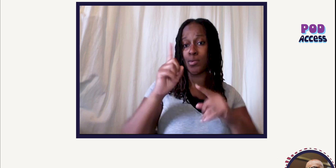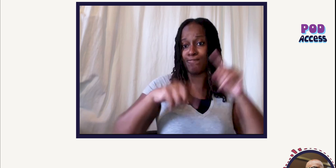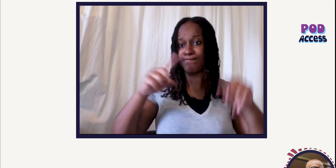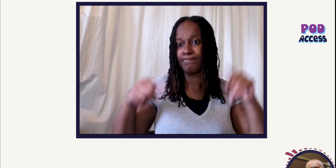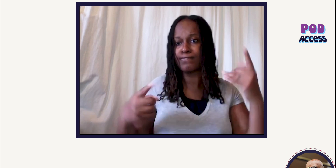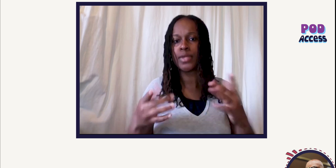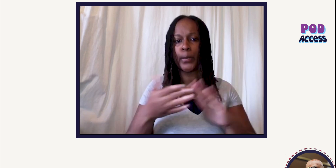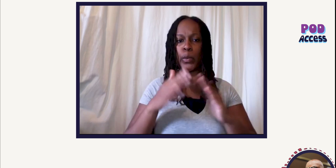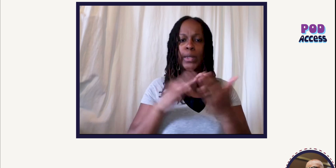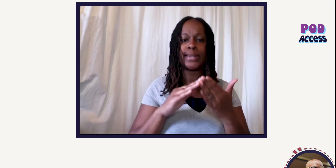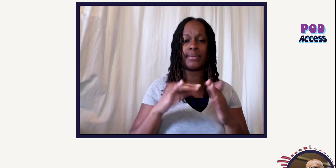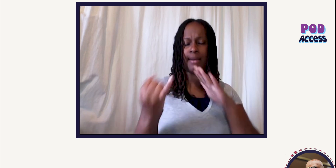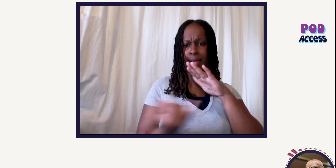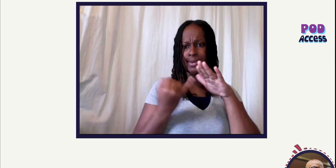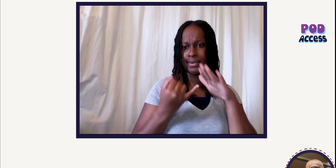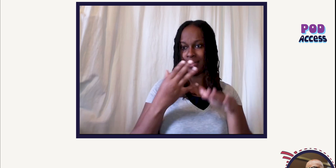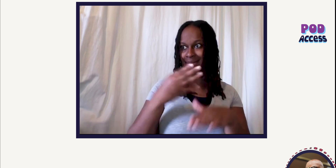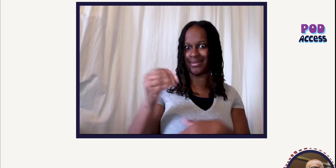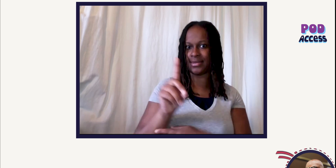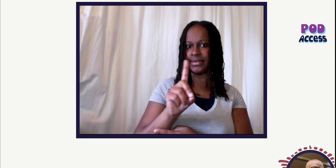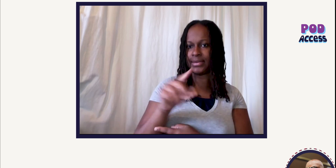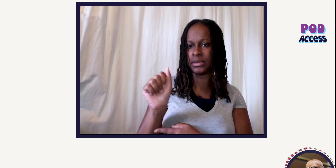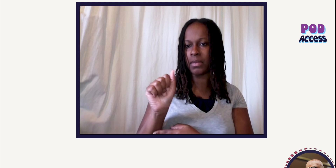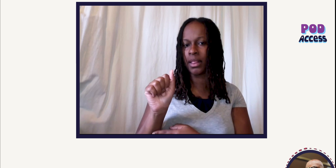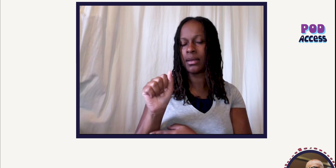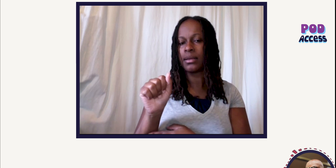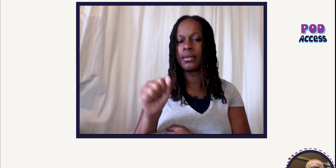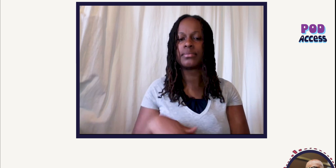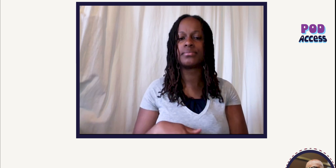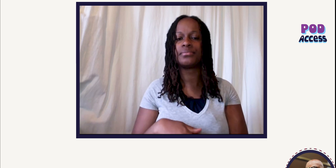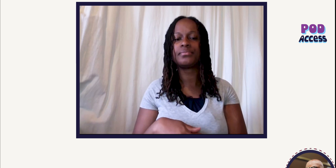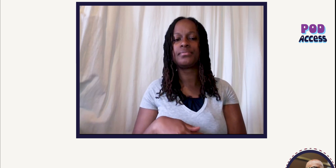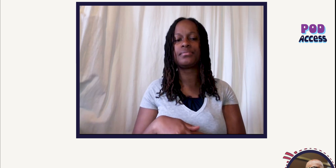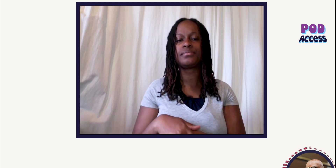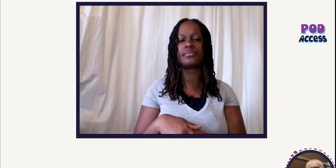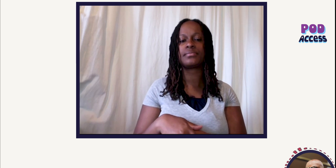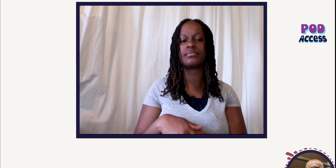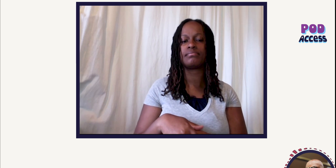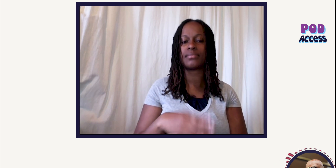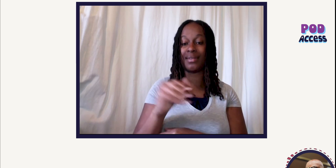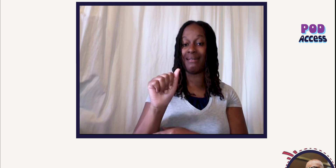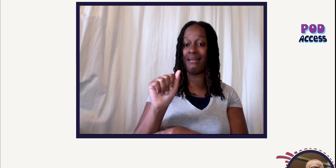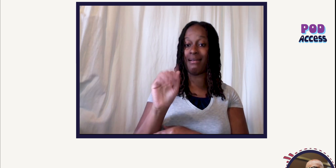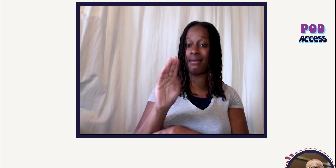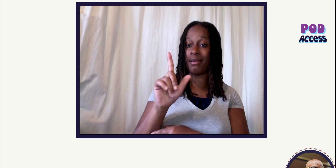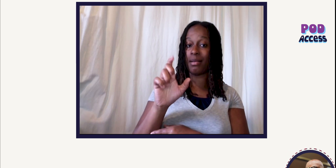and ableism tend to put people in the space where they don't see themselves, or they feel like they're the only one.